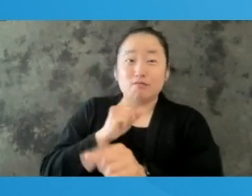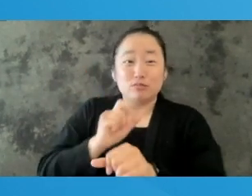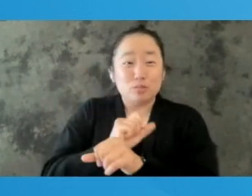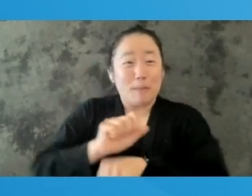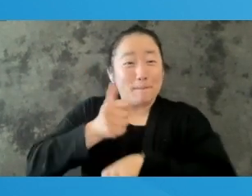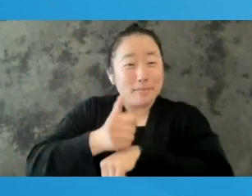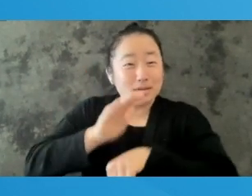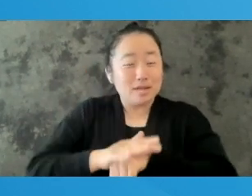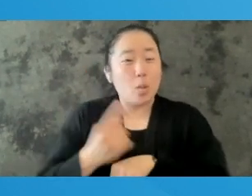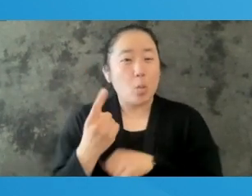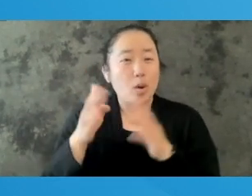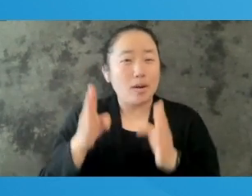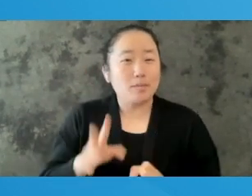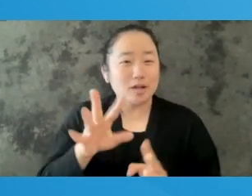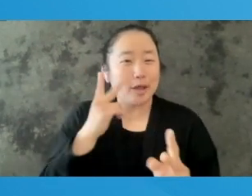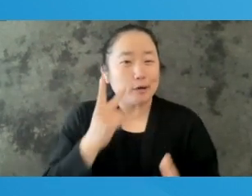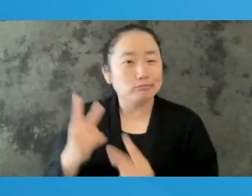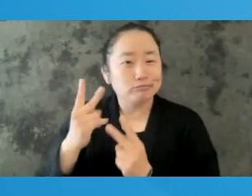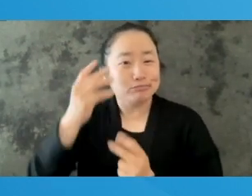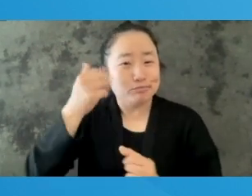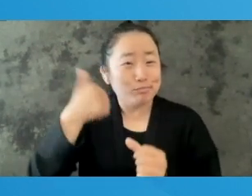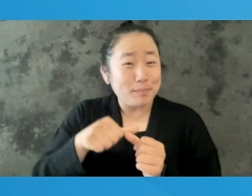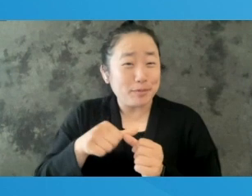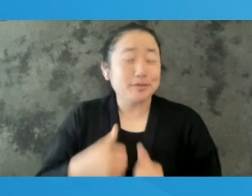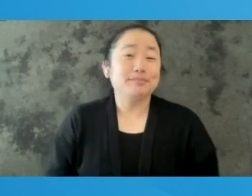Absolutely.